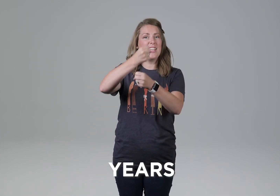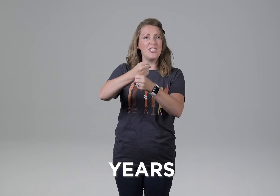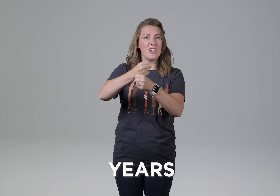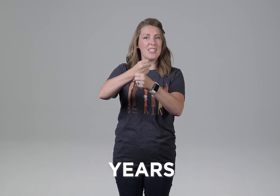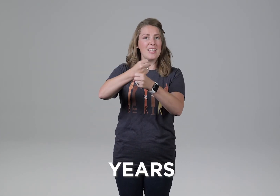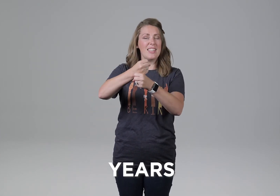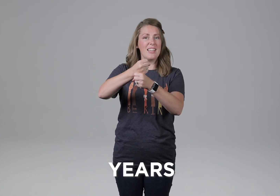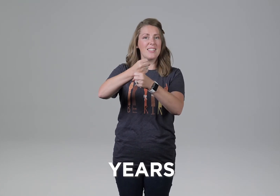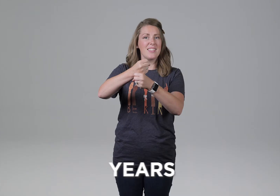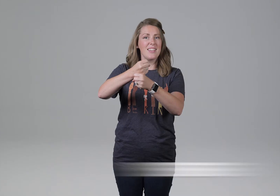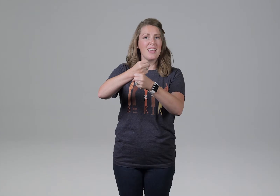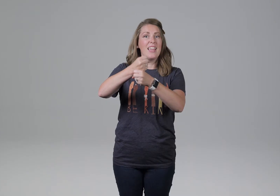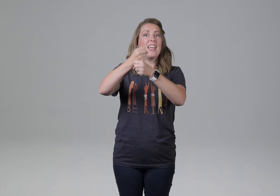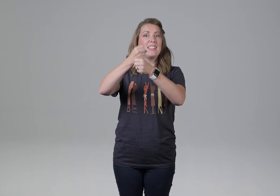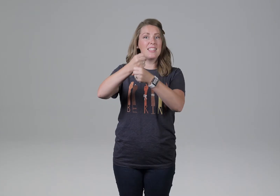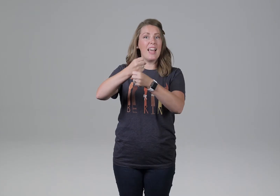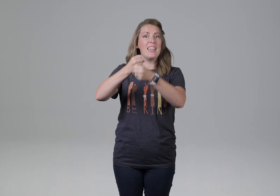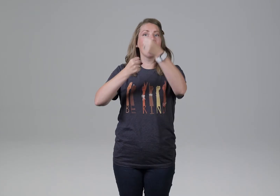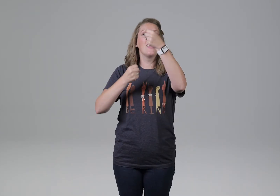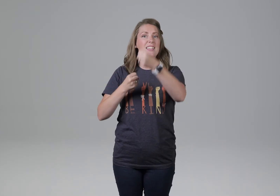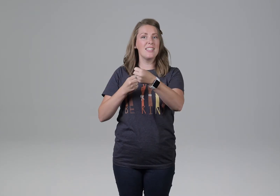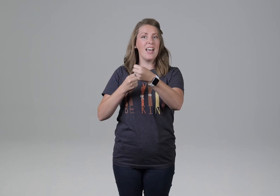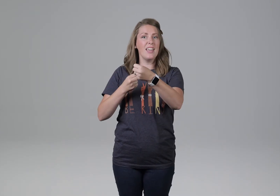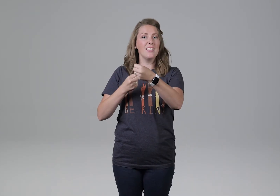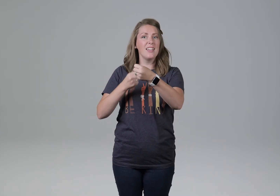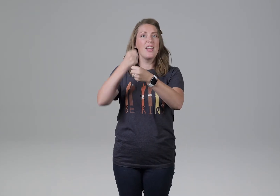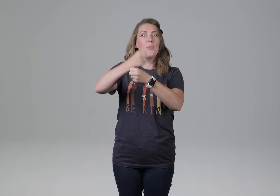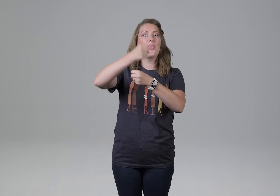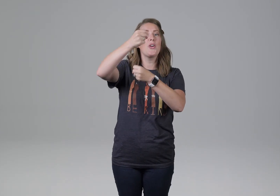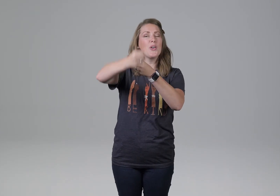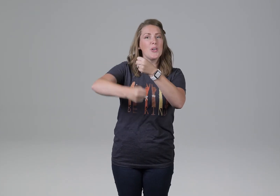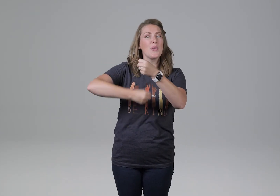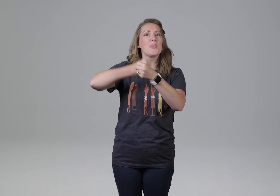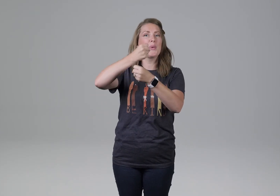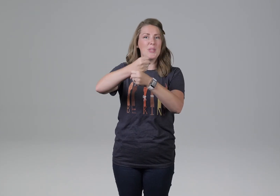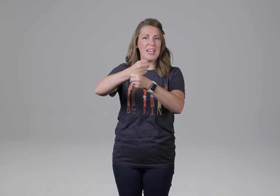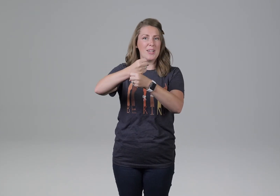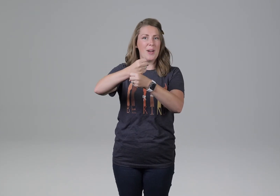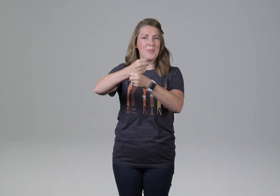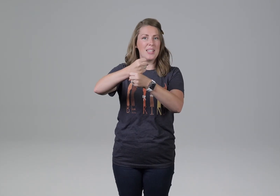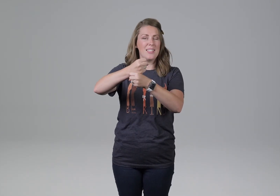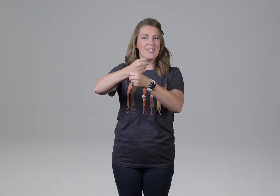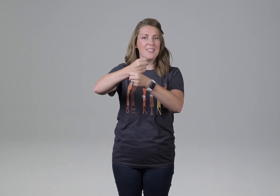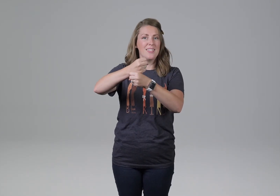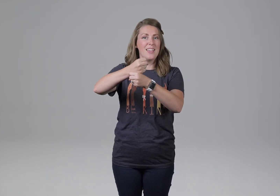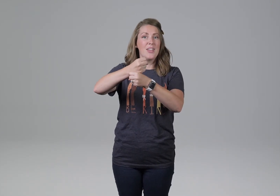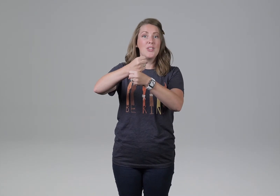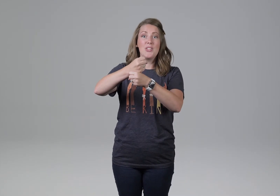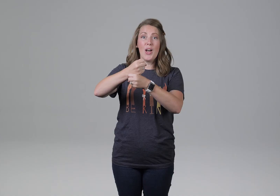is just like this. It's like the sun with the earth rotating around it. So,